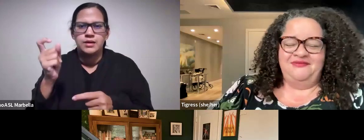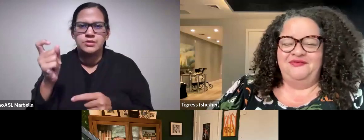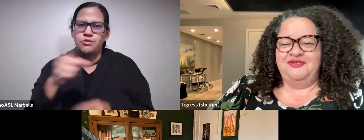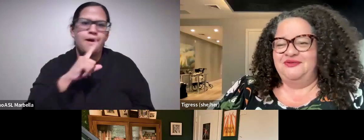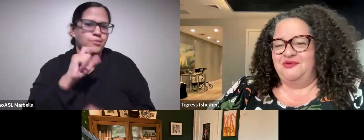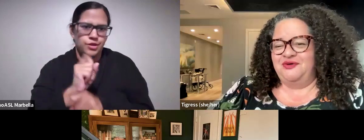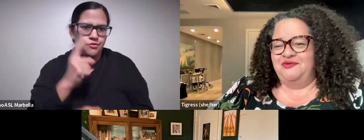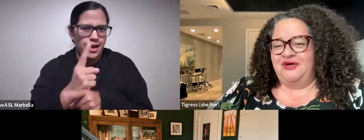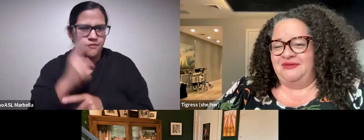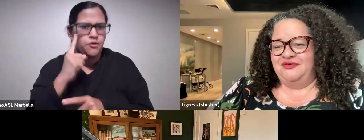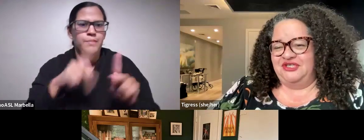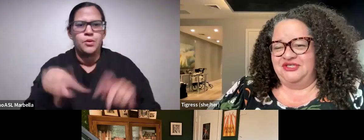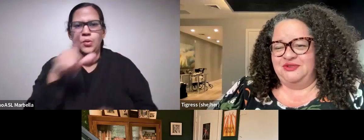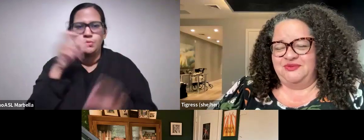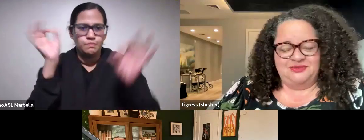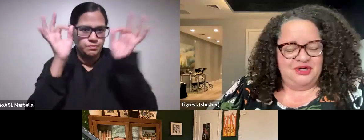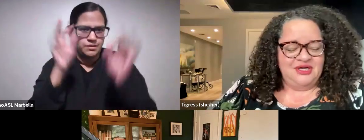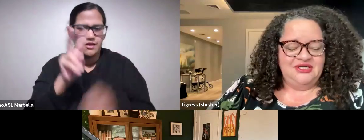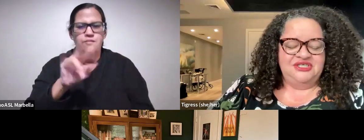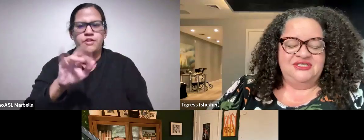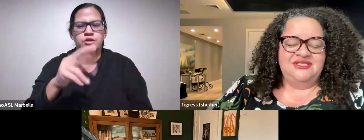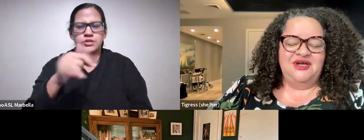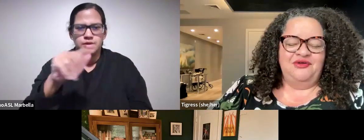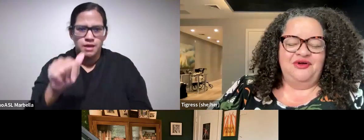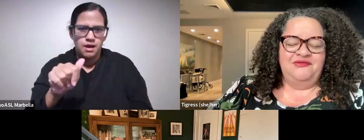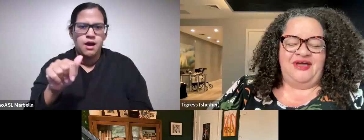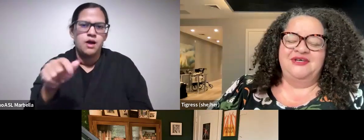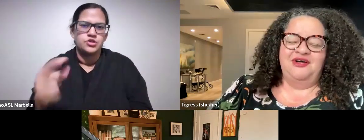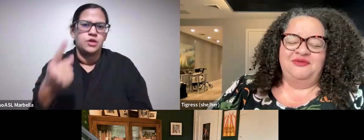And for folks who don't know Virginia Soul Smith's work, she's the author of Fat Talk,